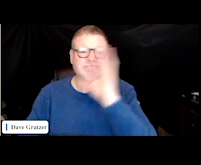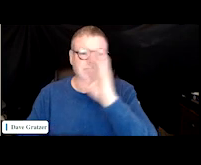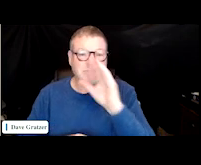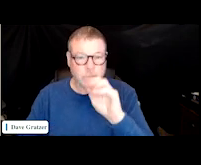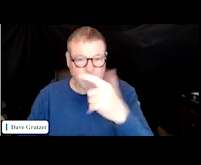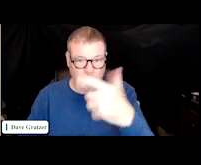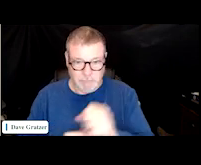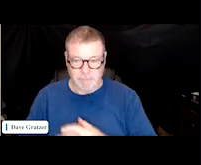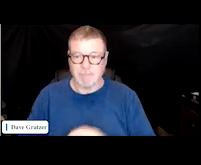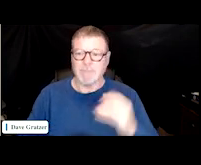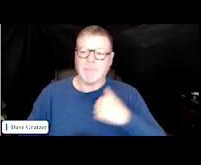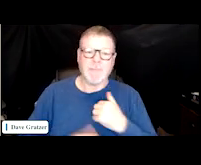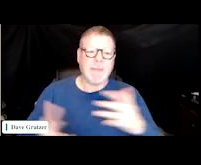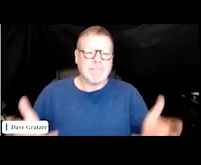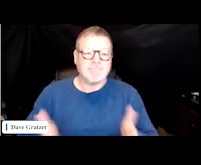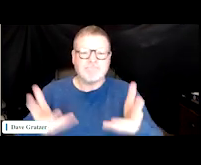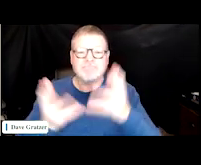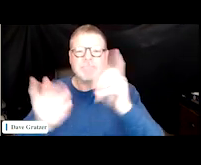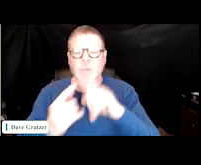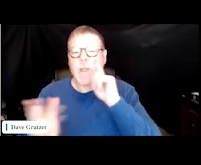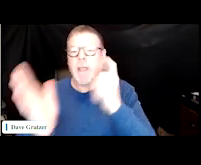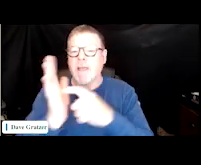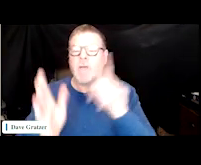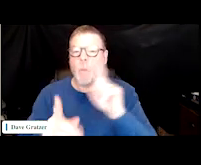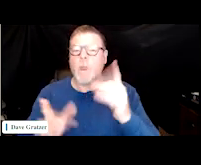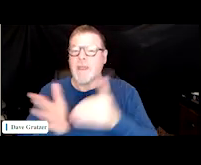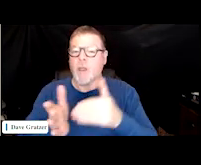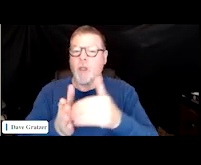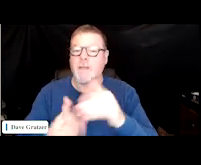I helped identify places where she frequents at to get her drugs.